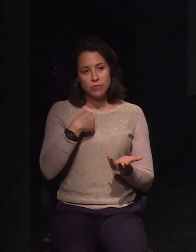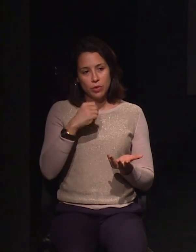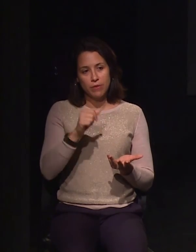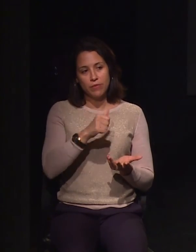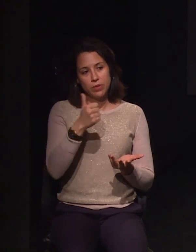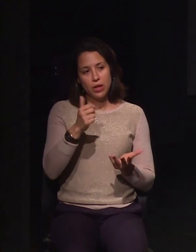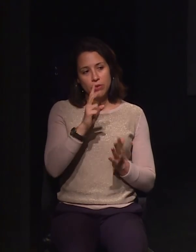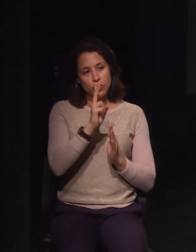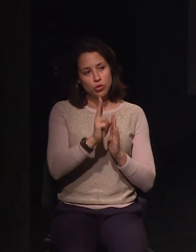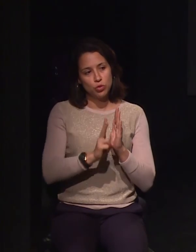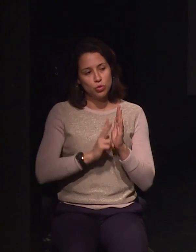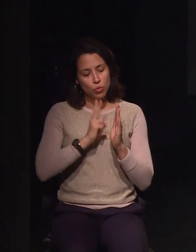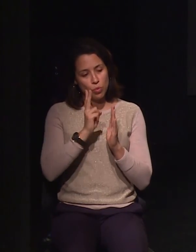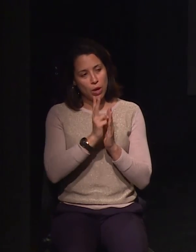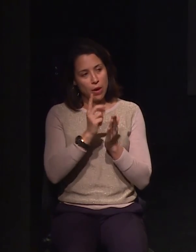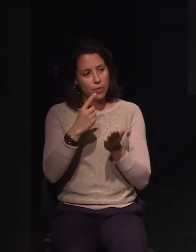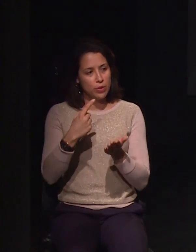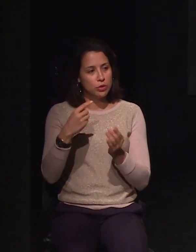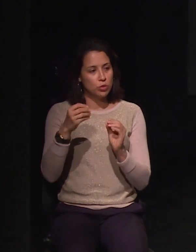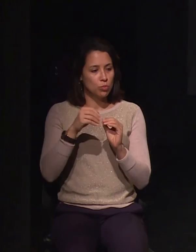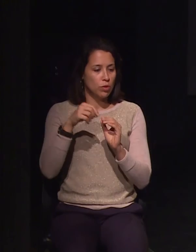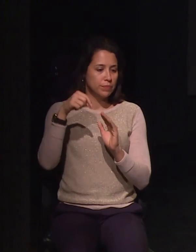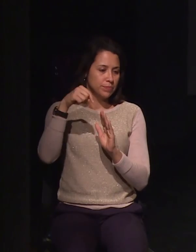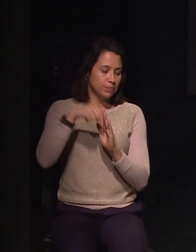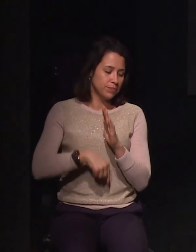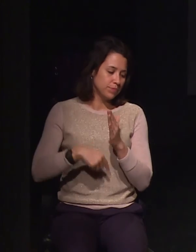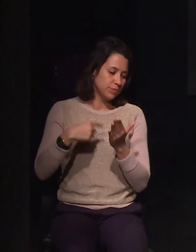of the work that needs to be done, or frankly talk about my own work, we can talk about